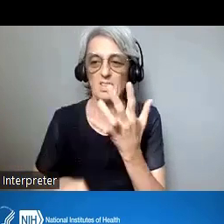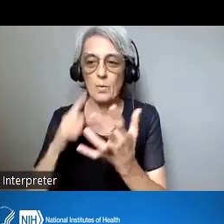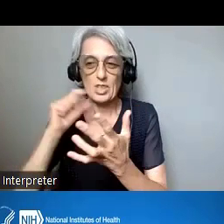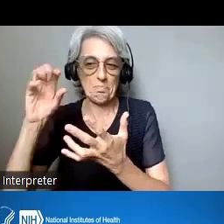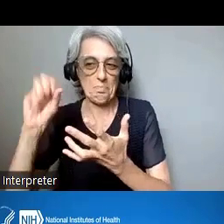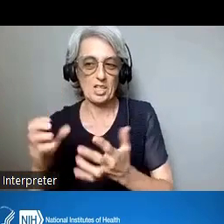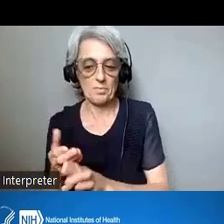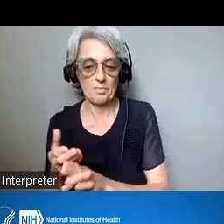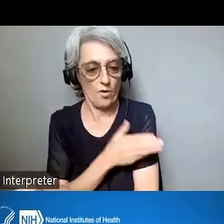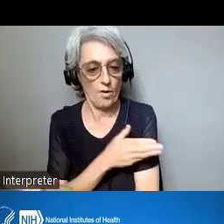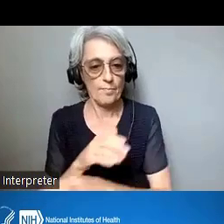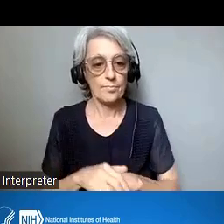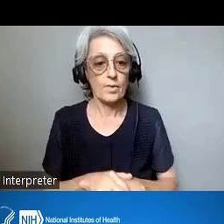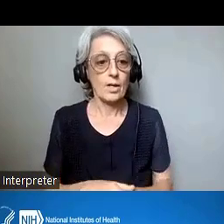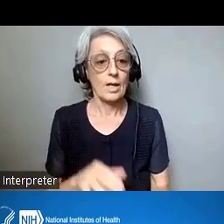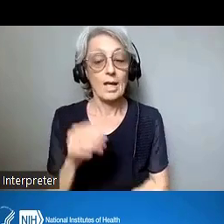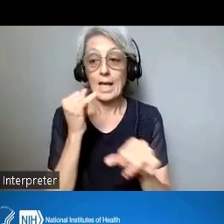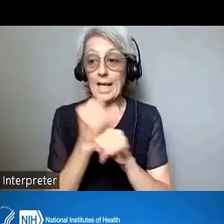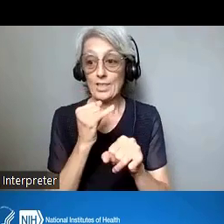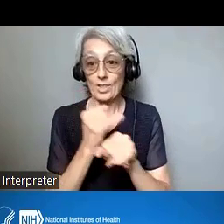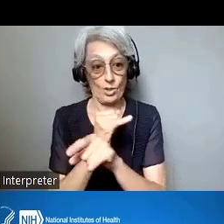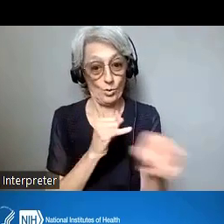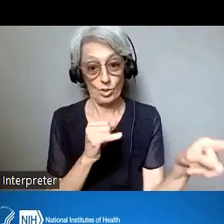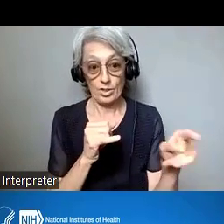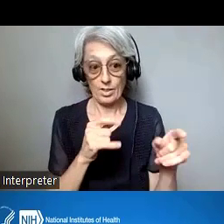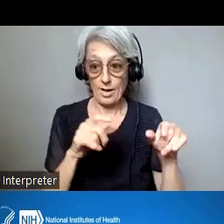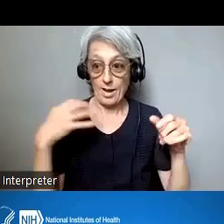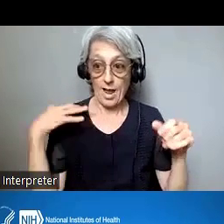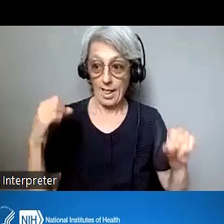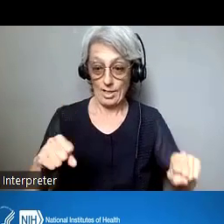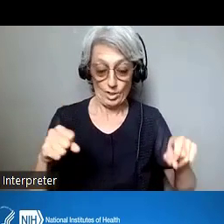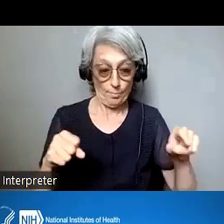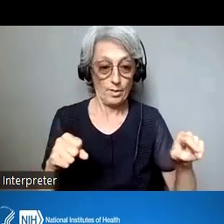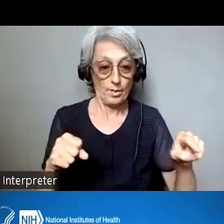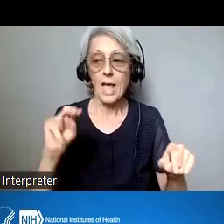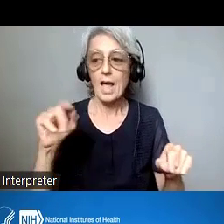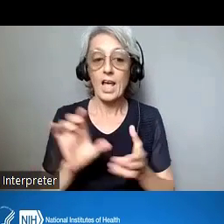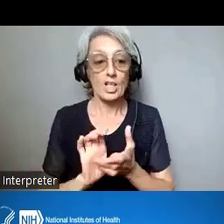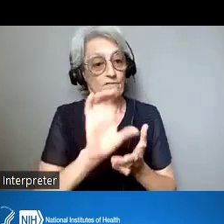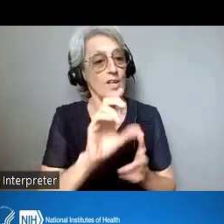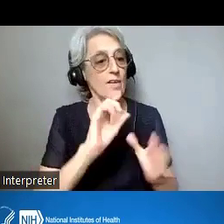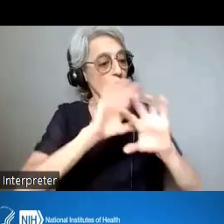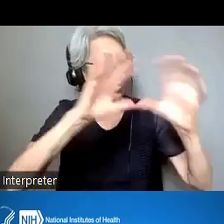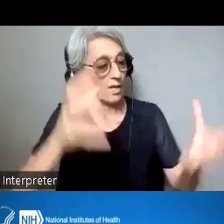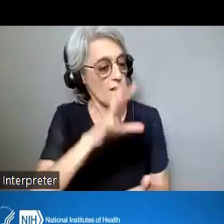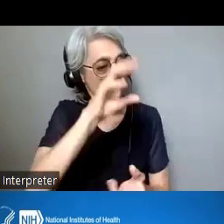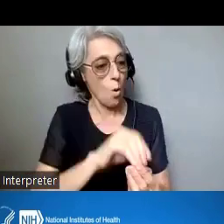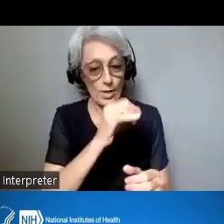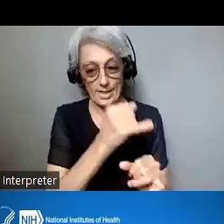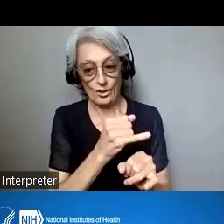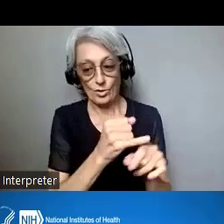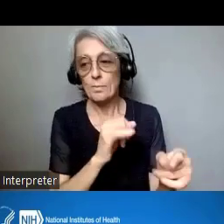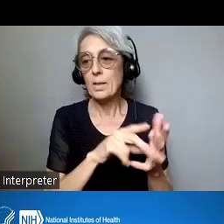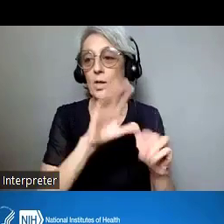In terms of institutional eligibility, NIH funding for the institution as a whole, that is all the components,